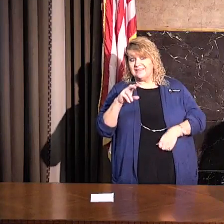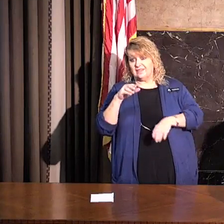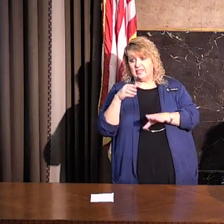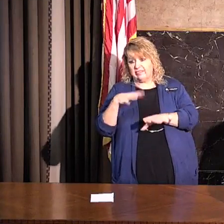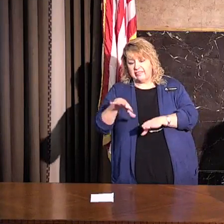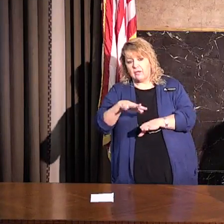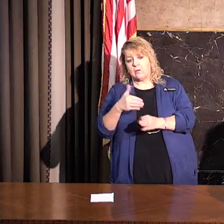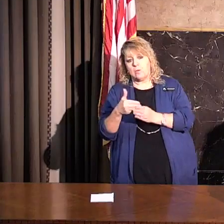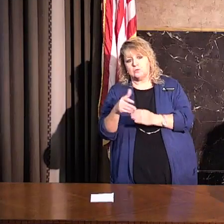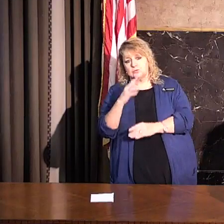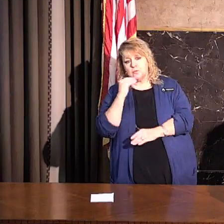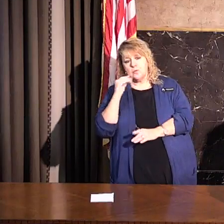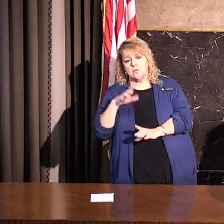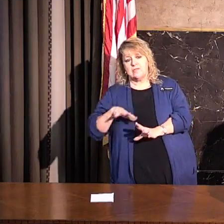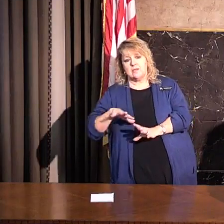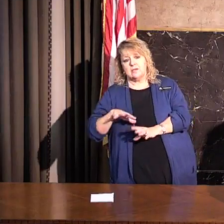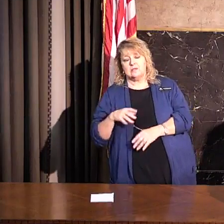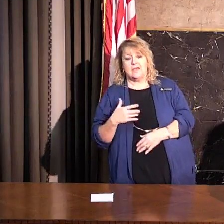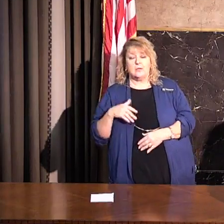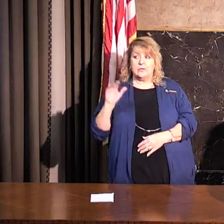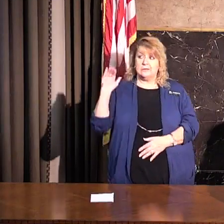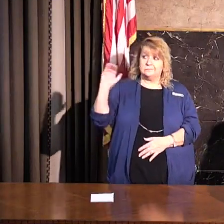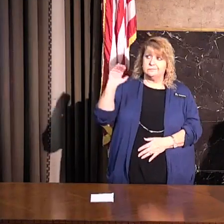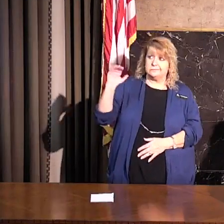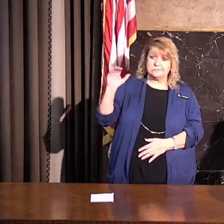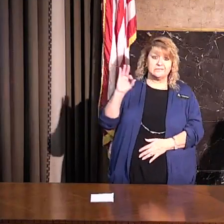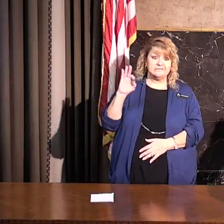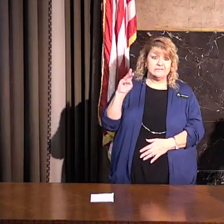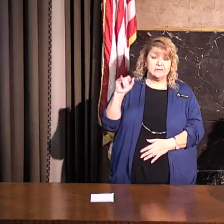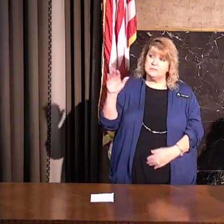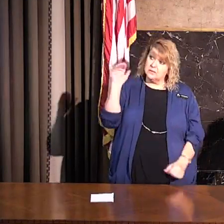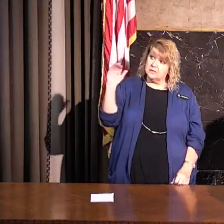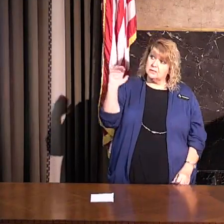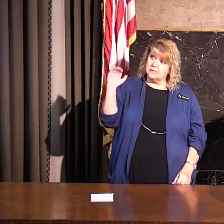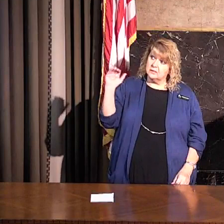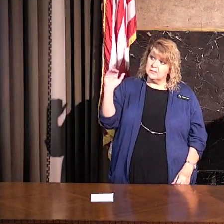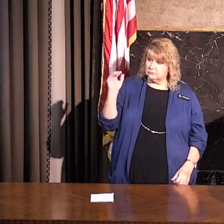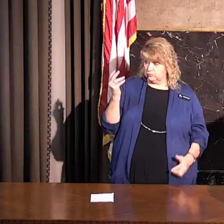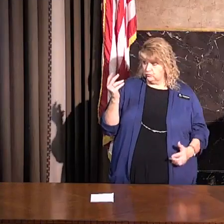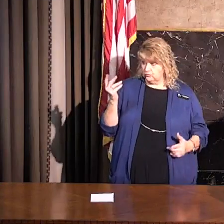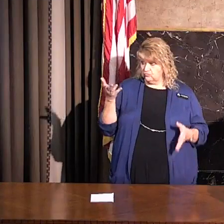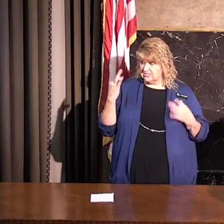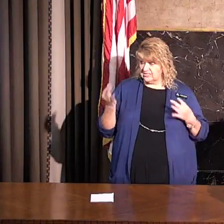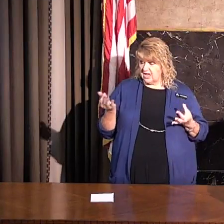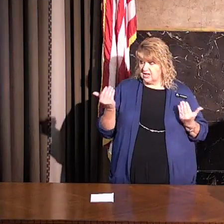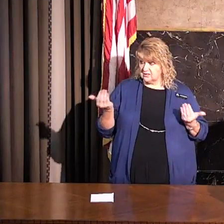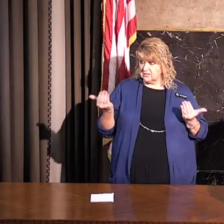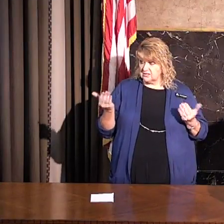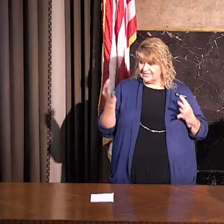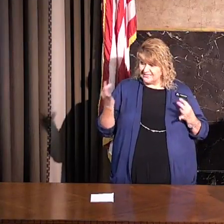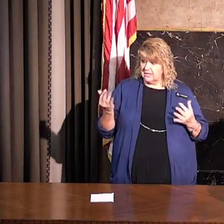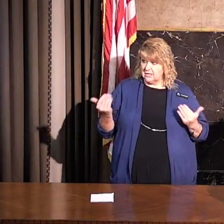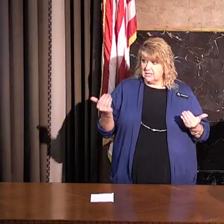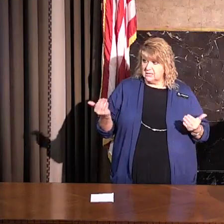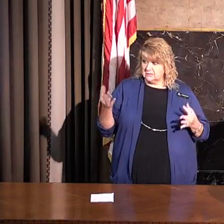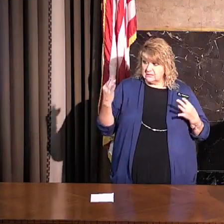to press Fema every single day uh for them to make the